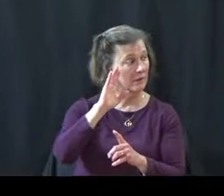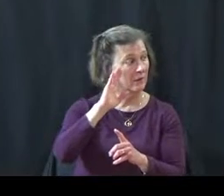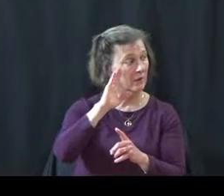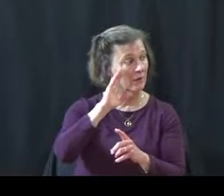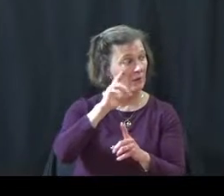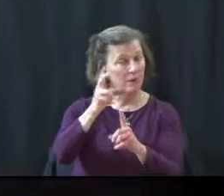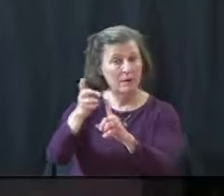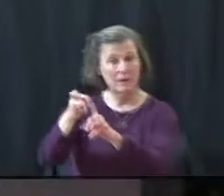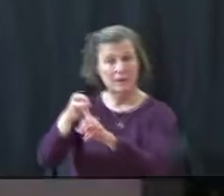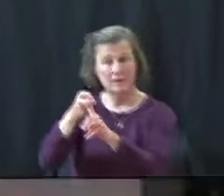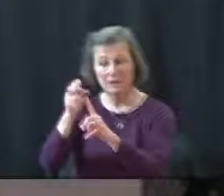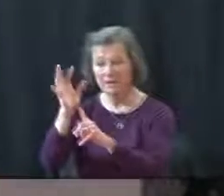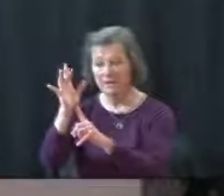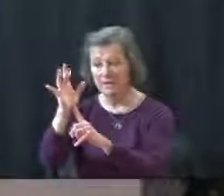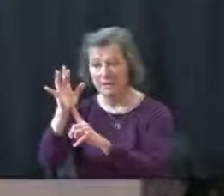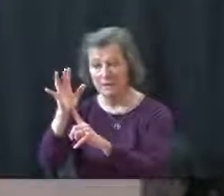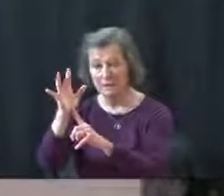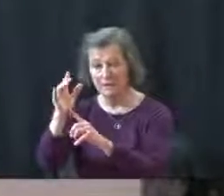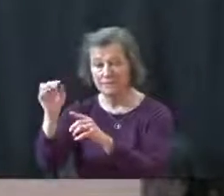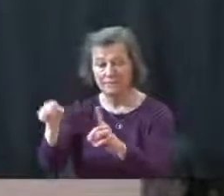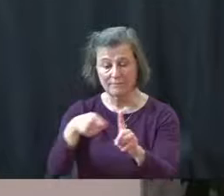social justice lantern.